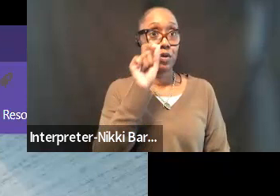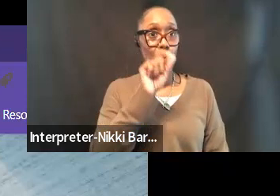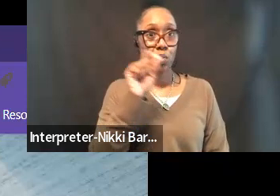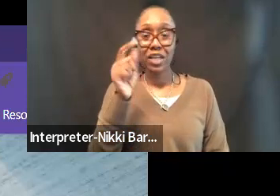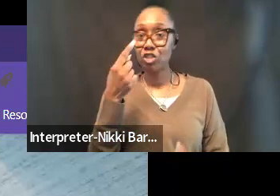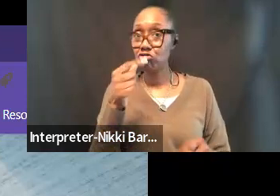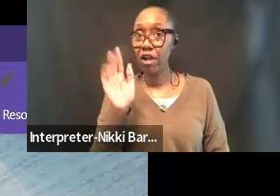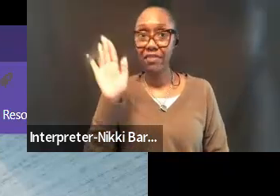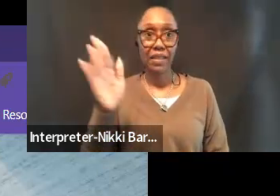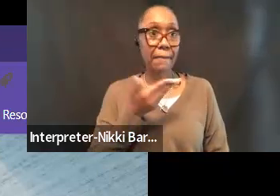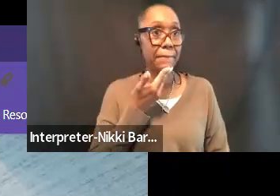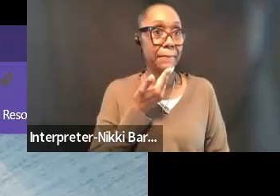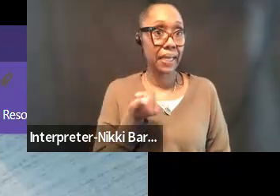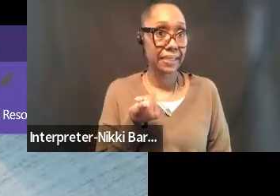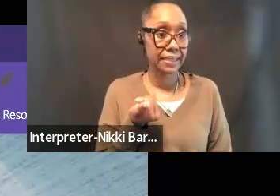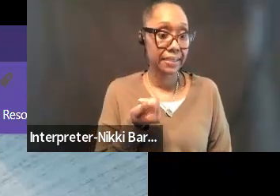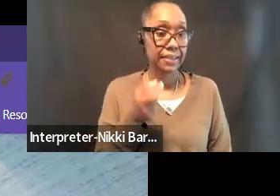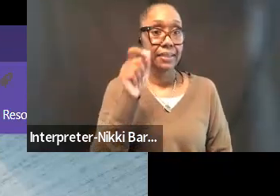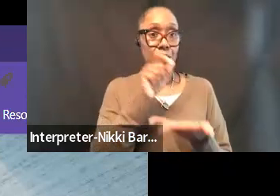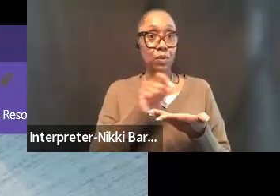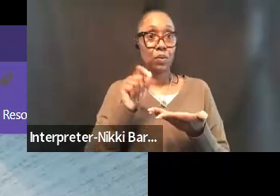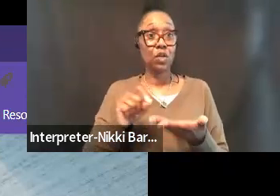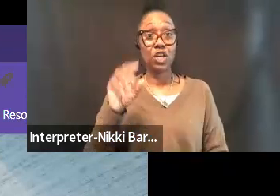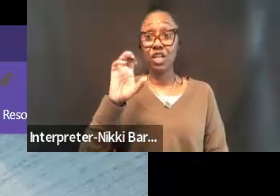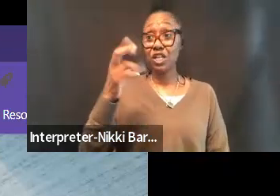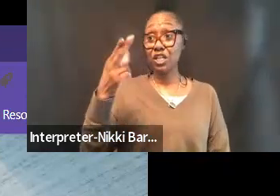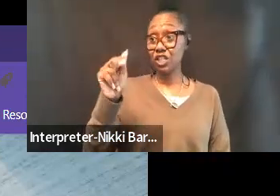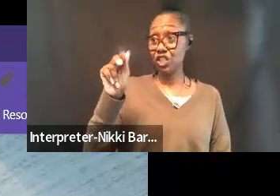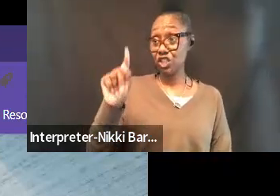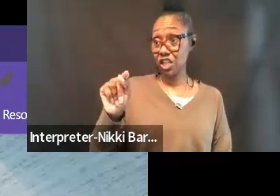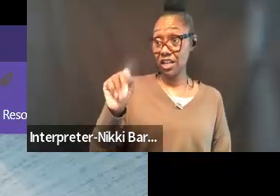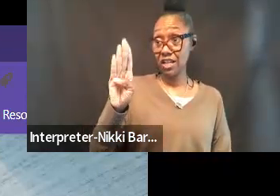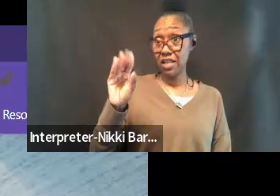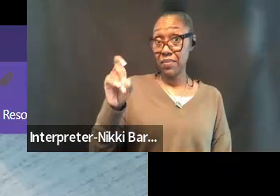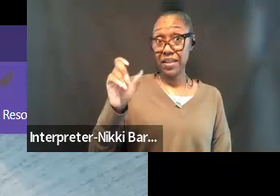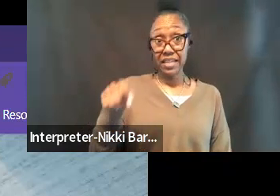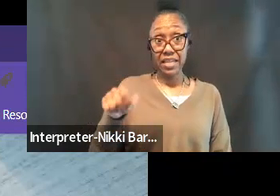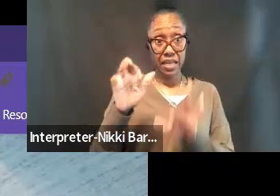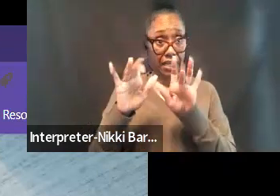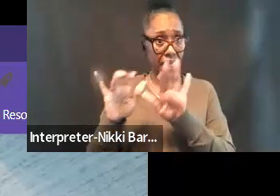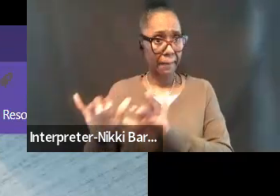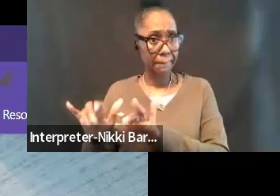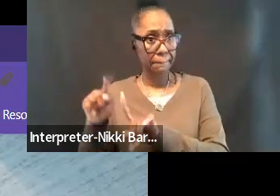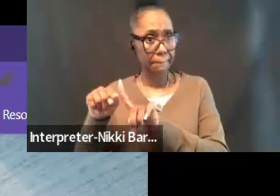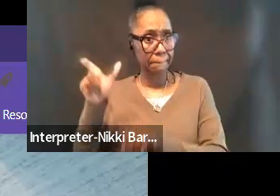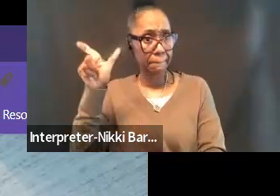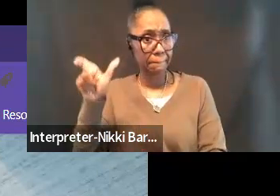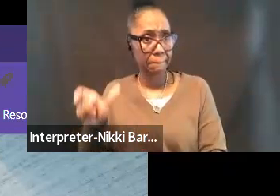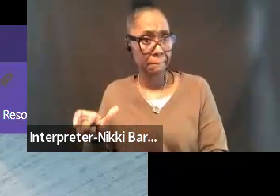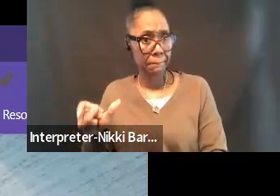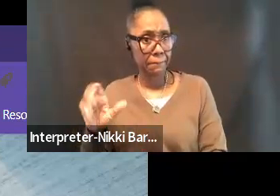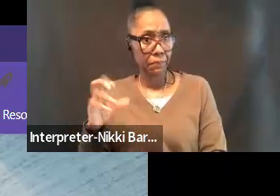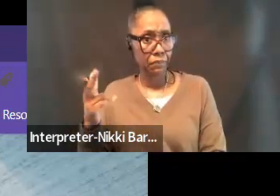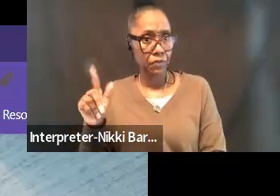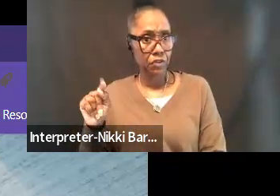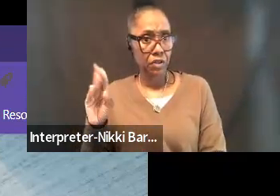To the best of their ability so in the chat box can they chat can they can they type in the chat box